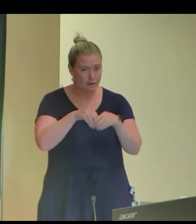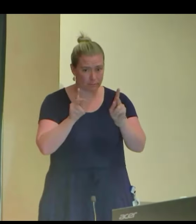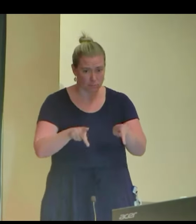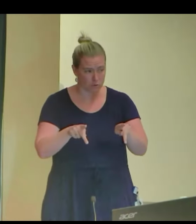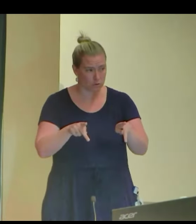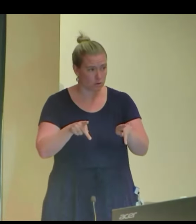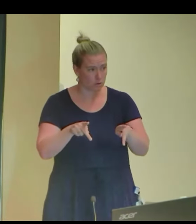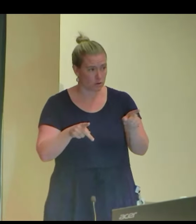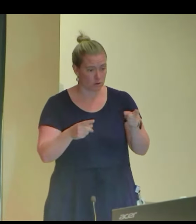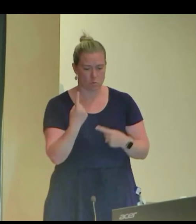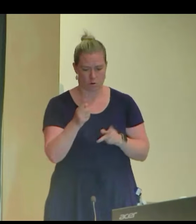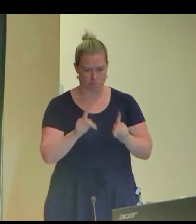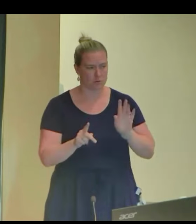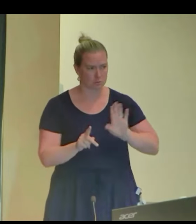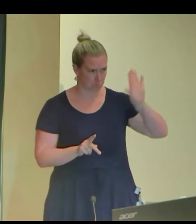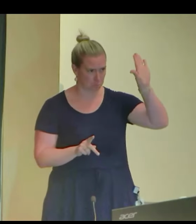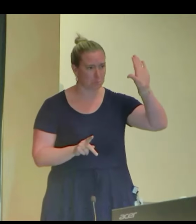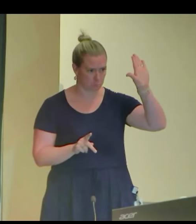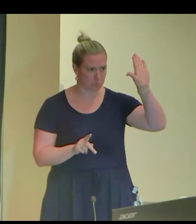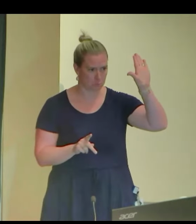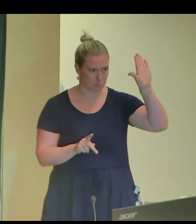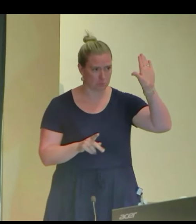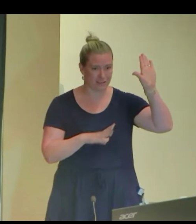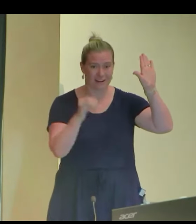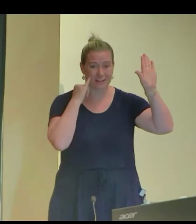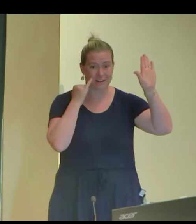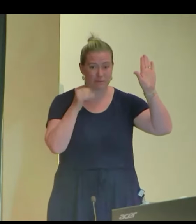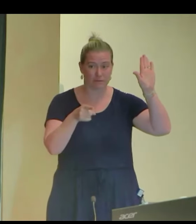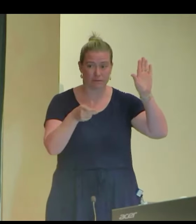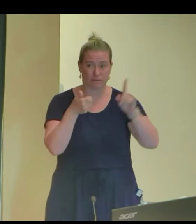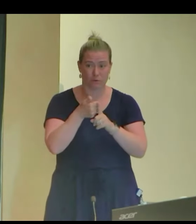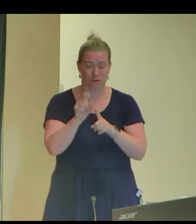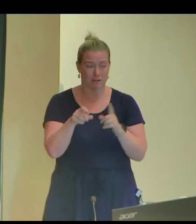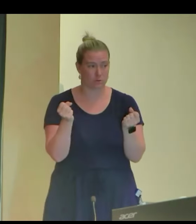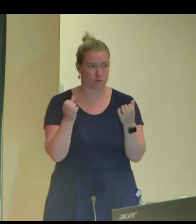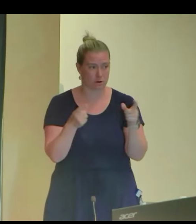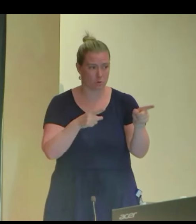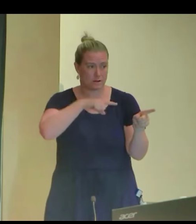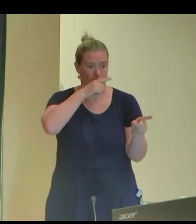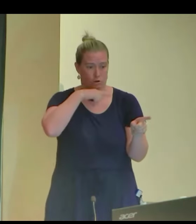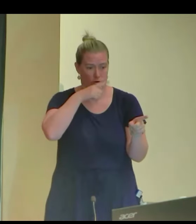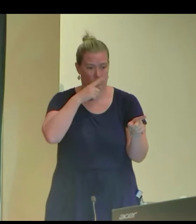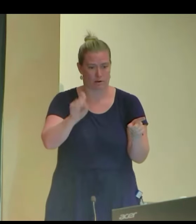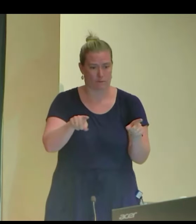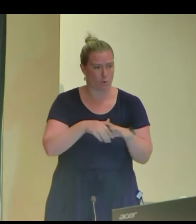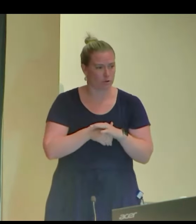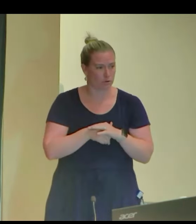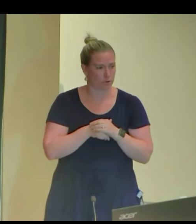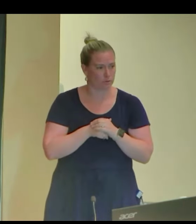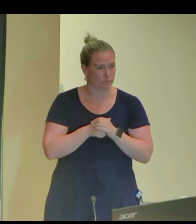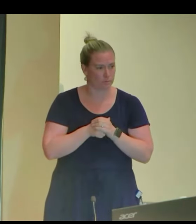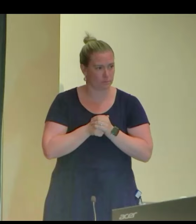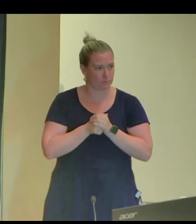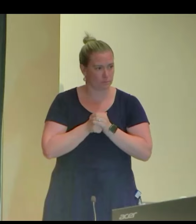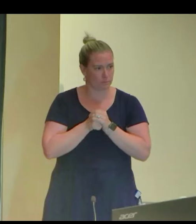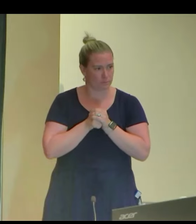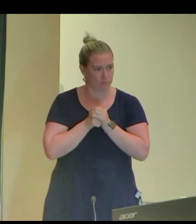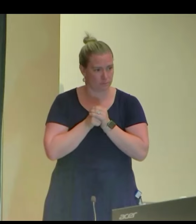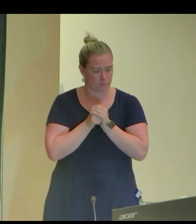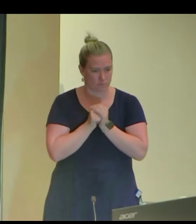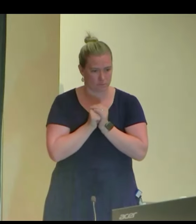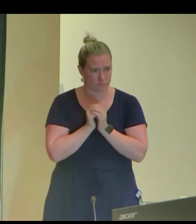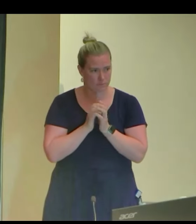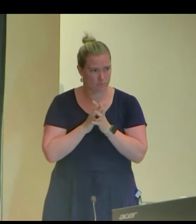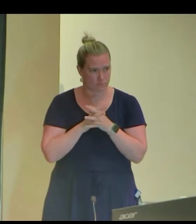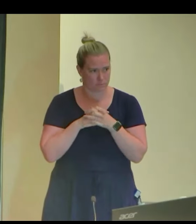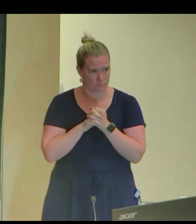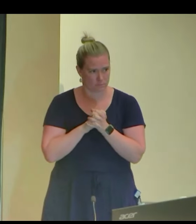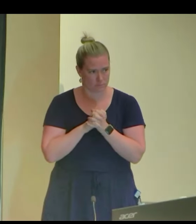if you're need the sign language we do have Amanda okay go go right ahead you had you had